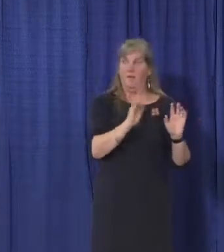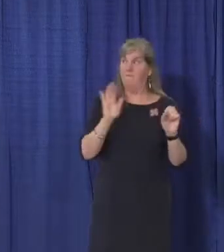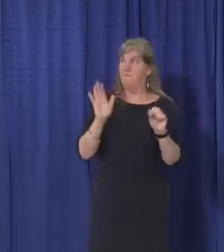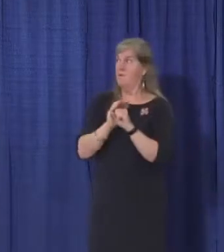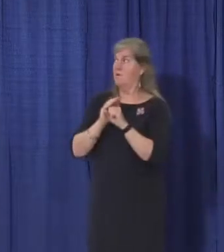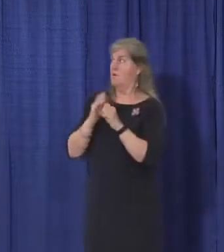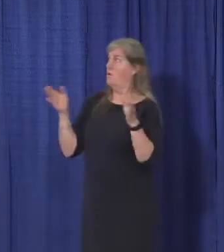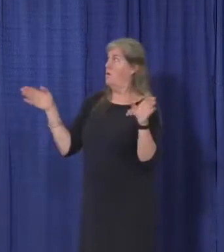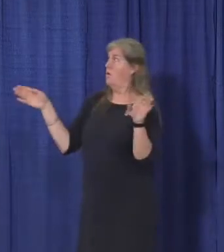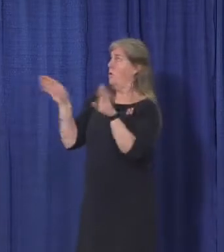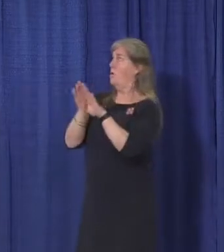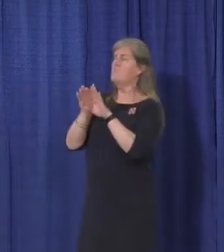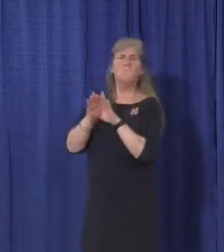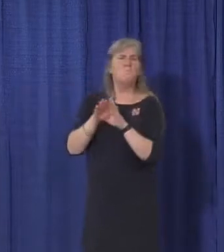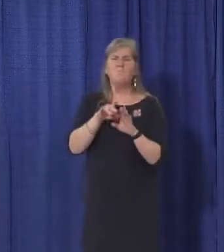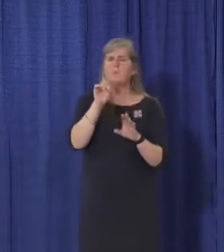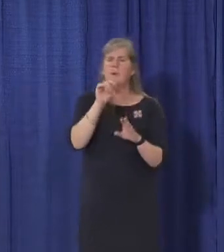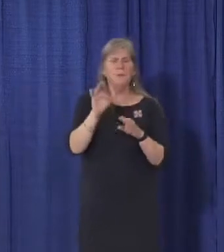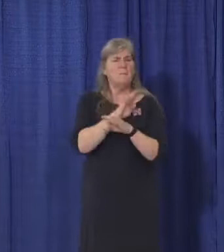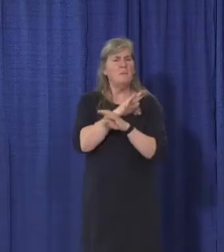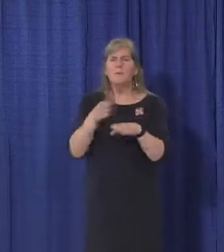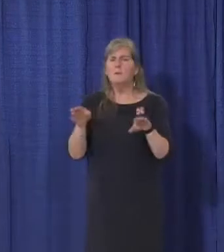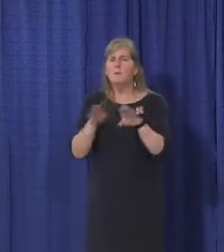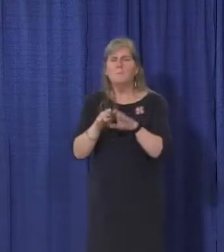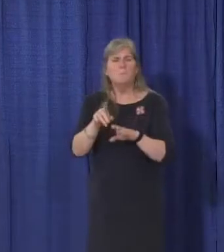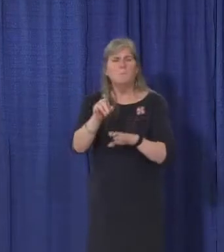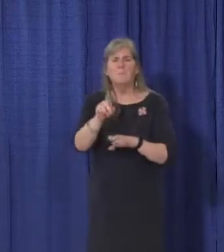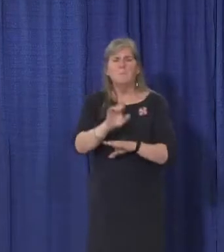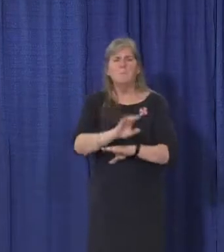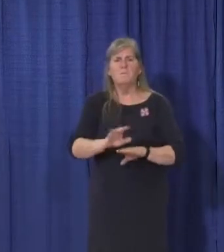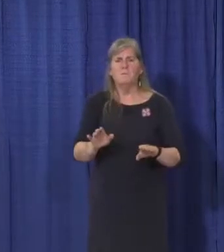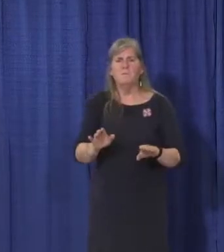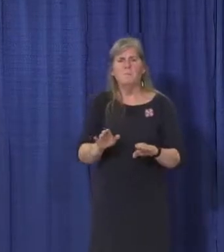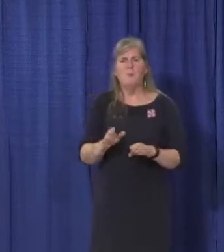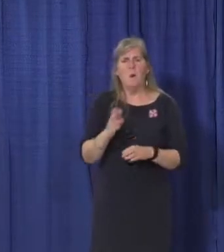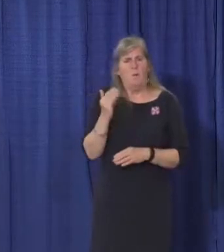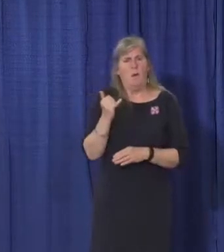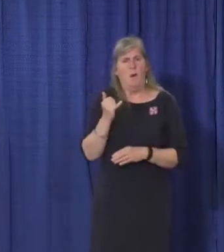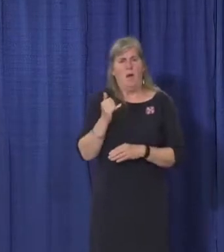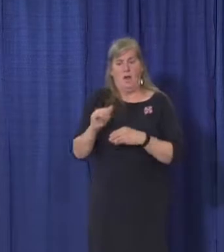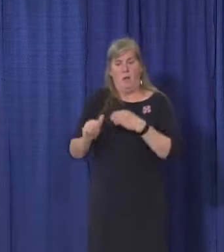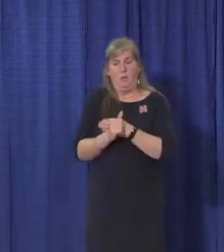down society or we shot down businesses because that's not